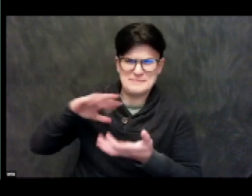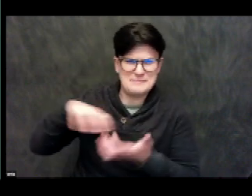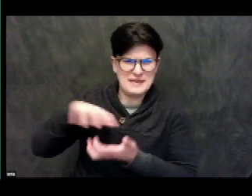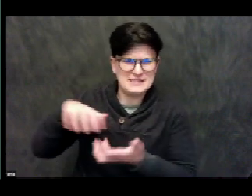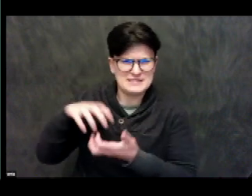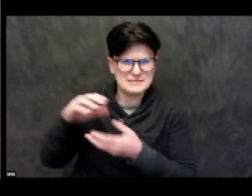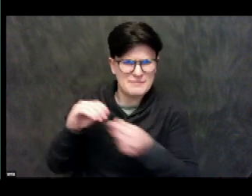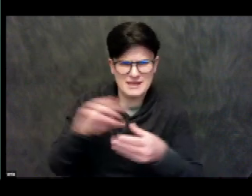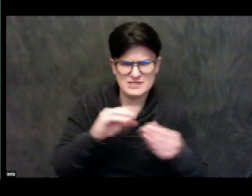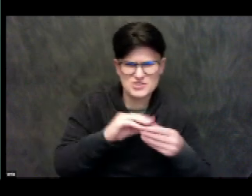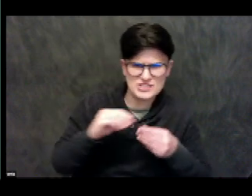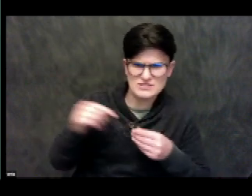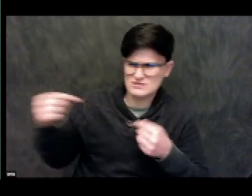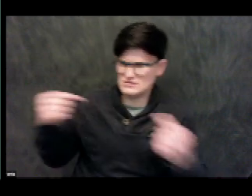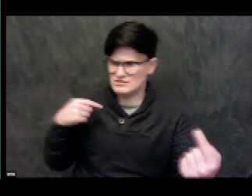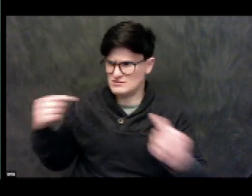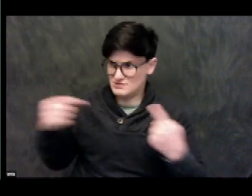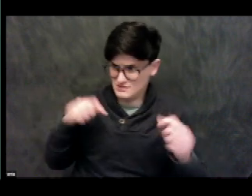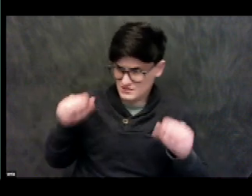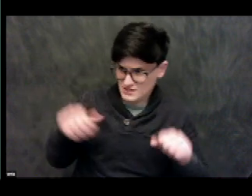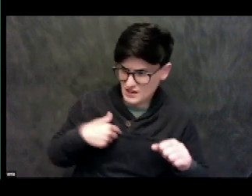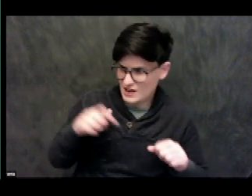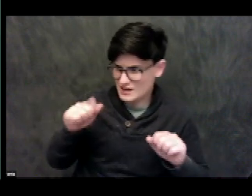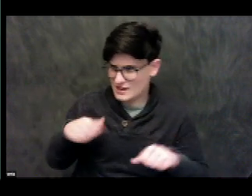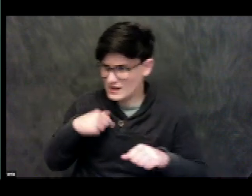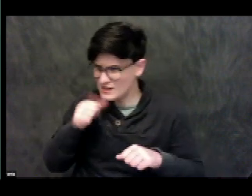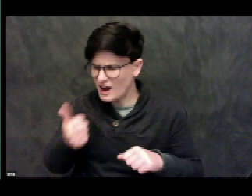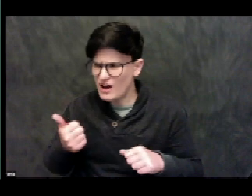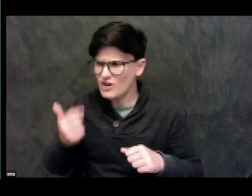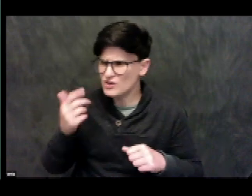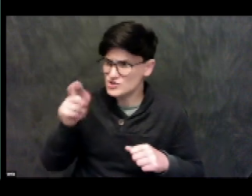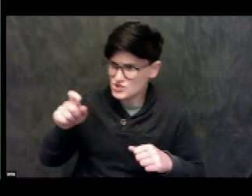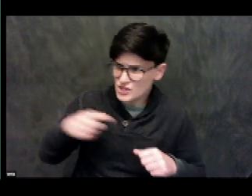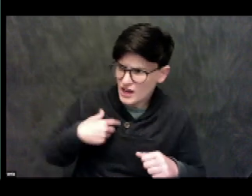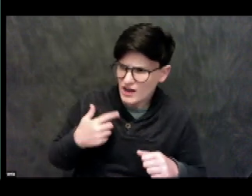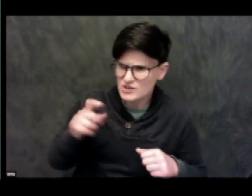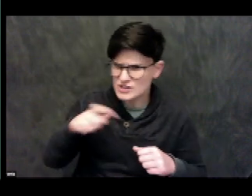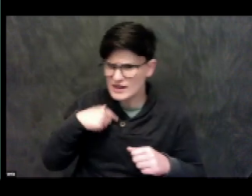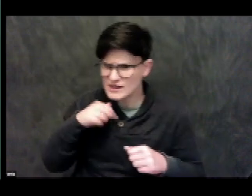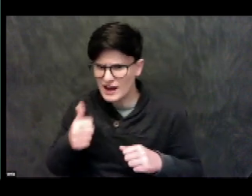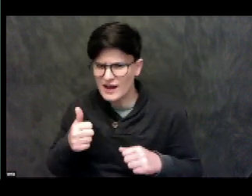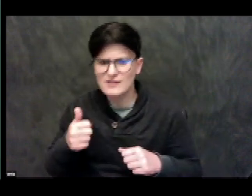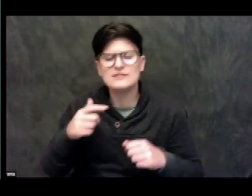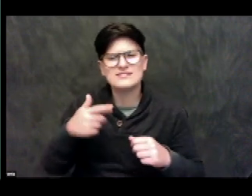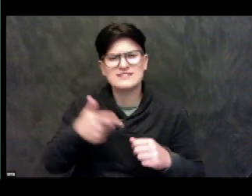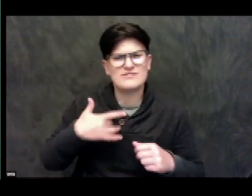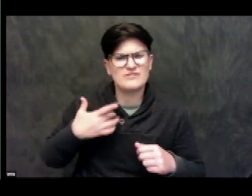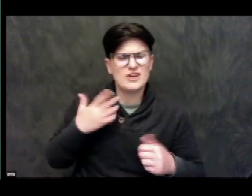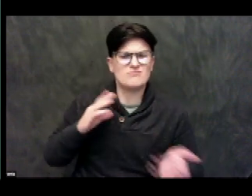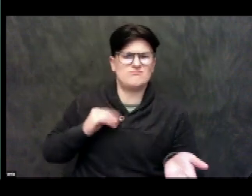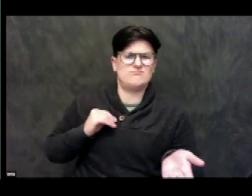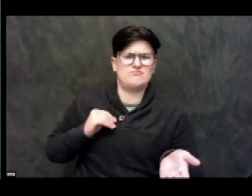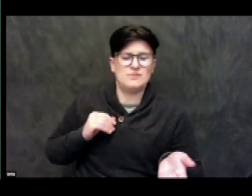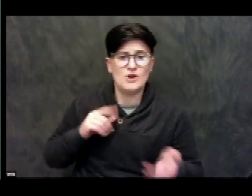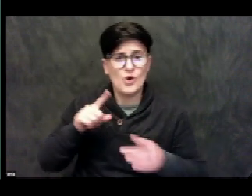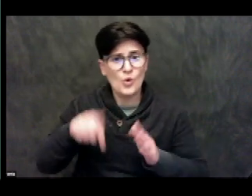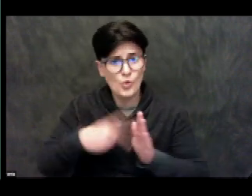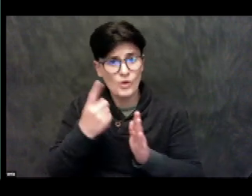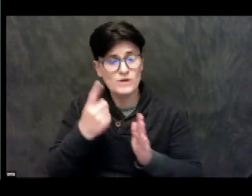are often feel discouraged about pregnancy. Once pregnancy starts, there may not be appropriate justice in